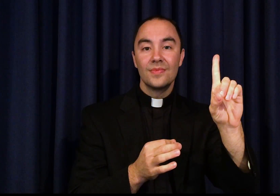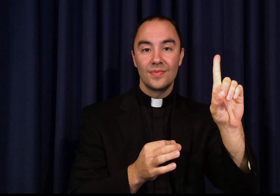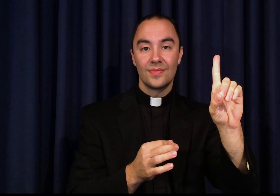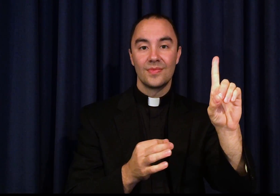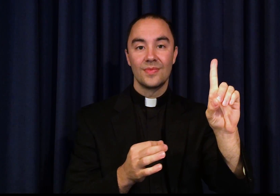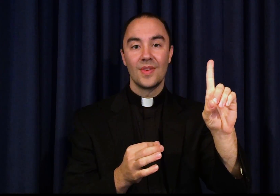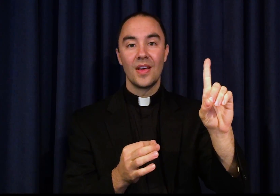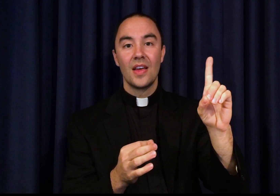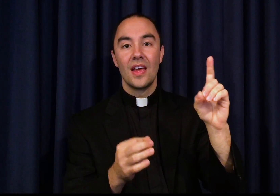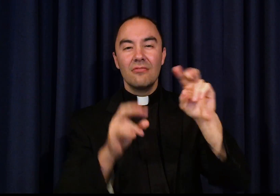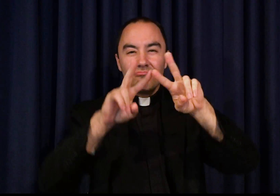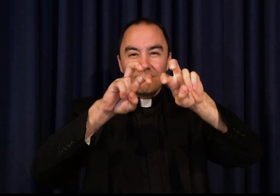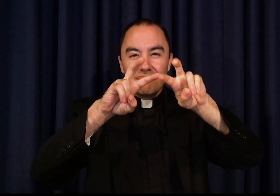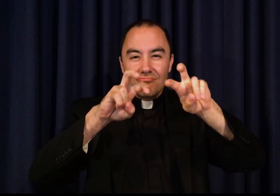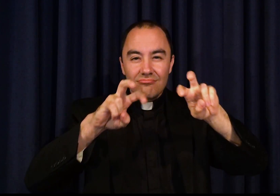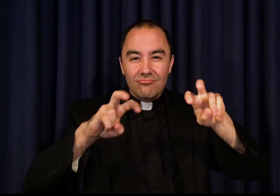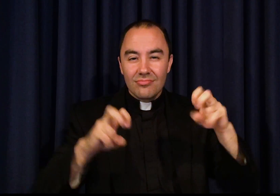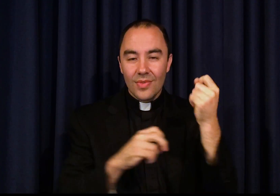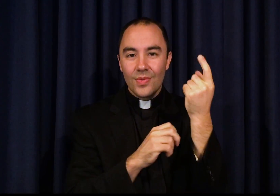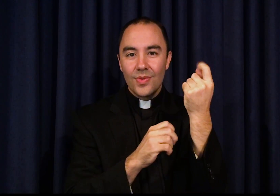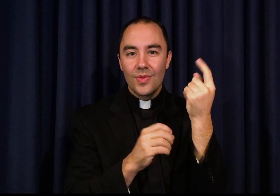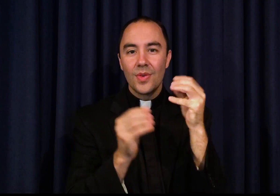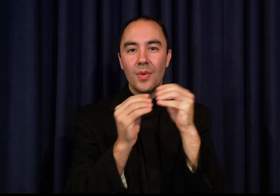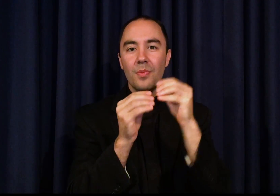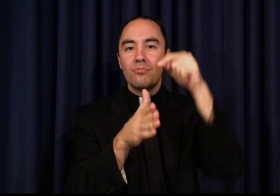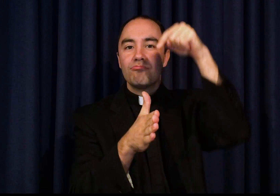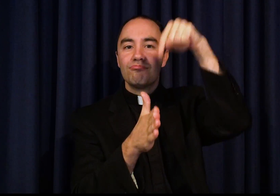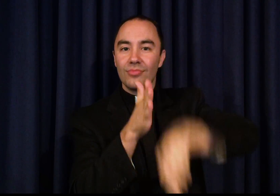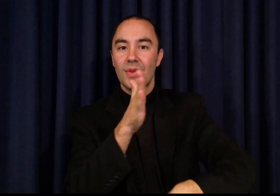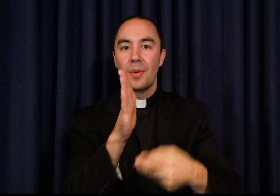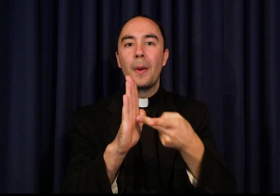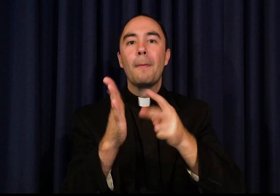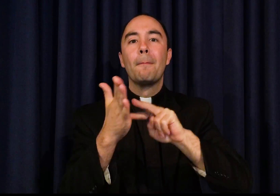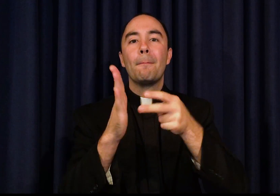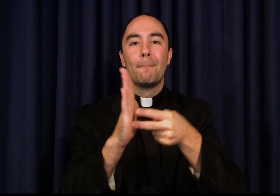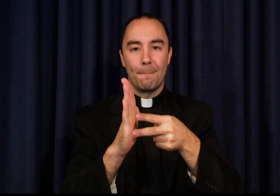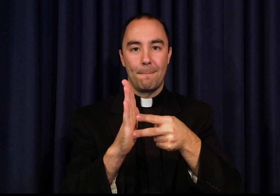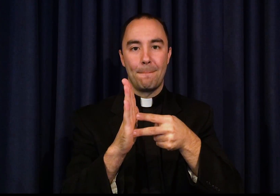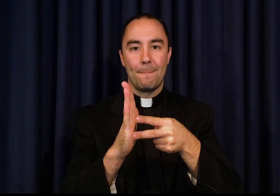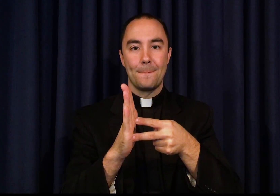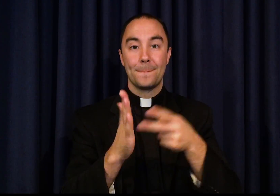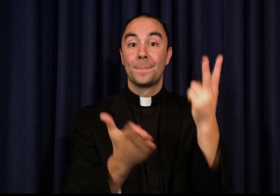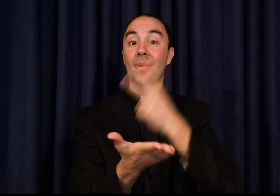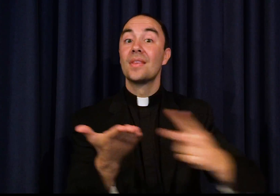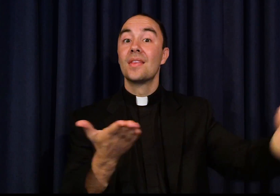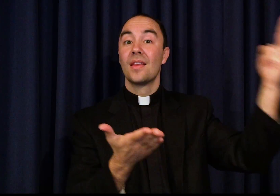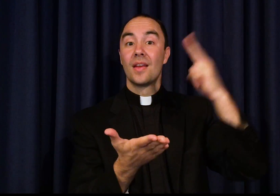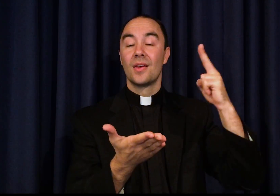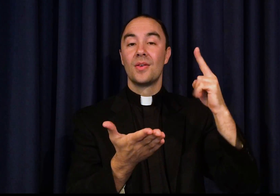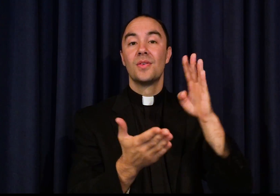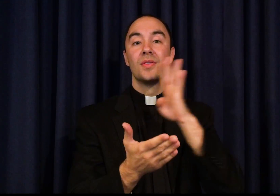Every two weeks, and we're trying to break it down and to understand more